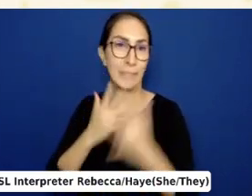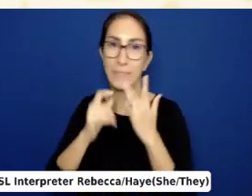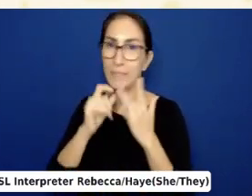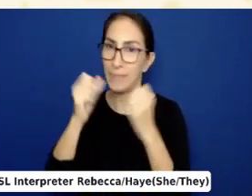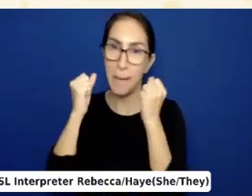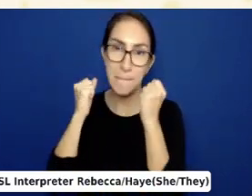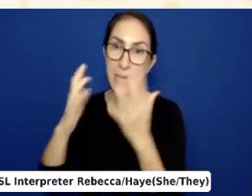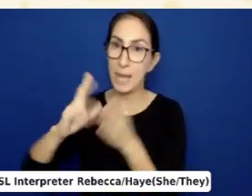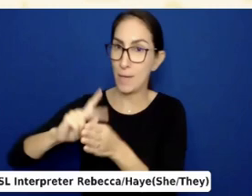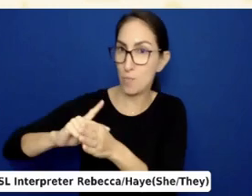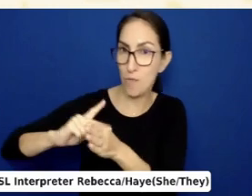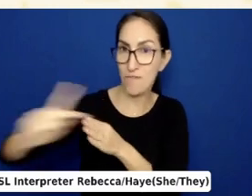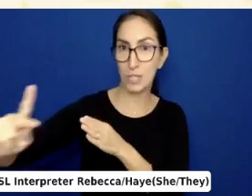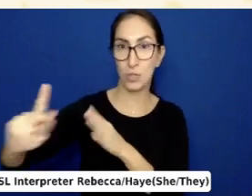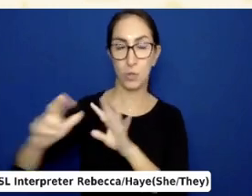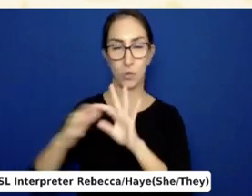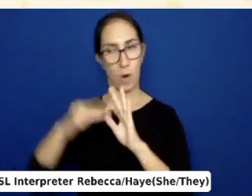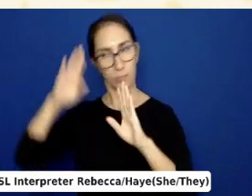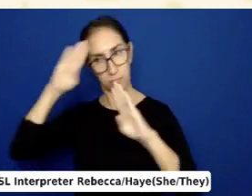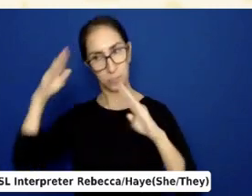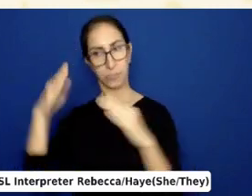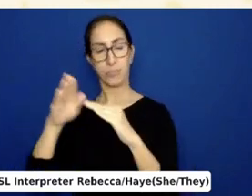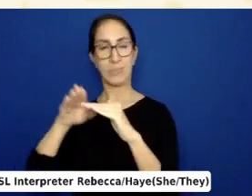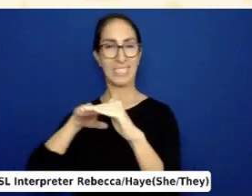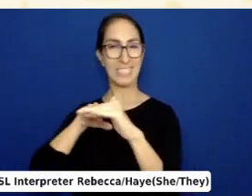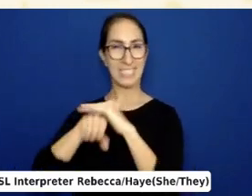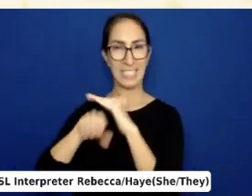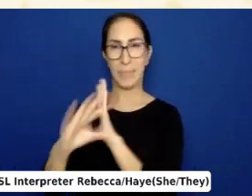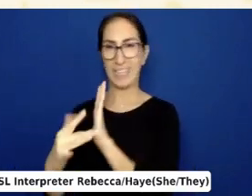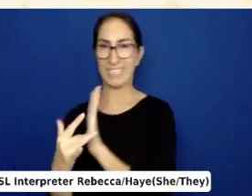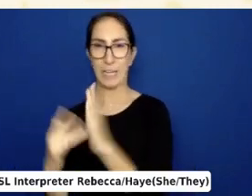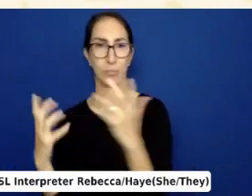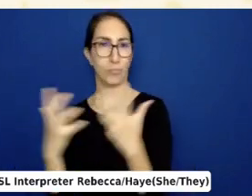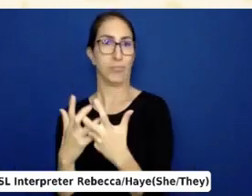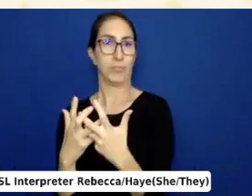If you are interested in learning about accessibility,